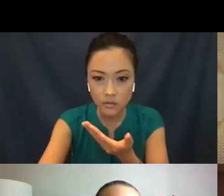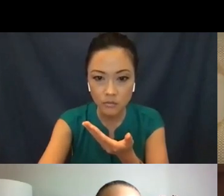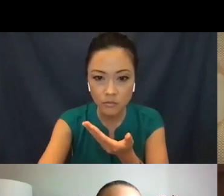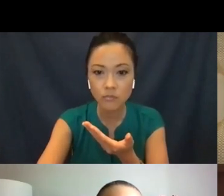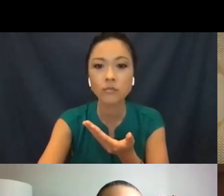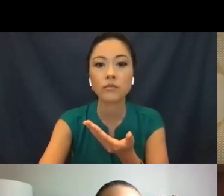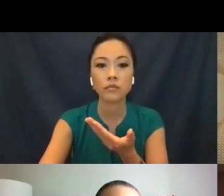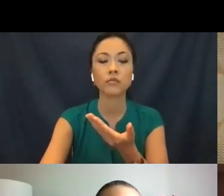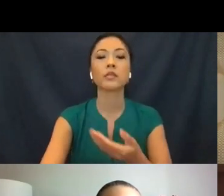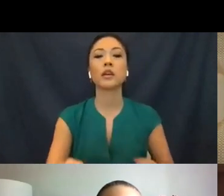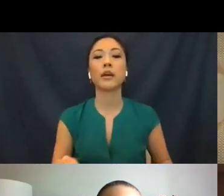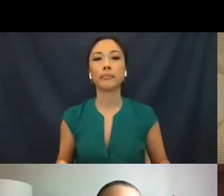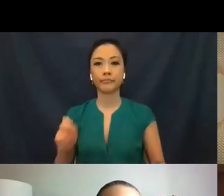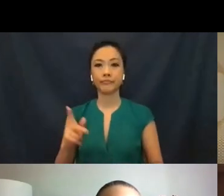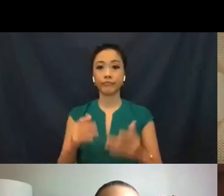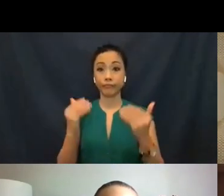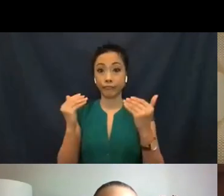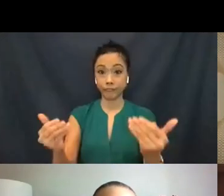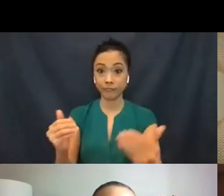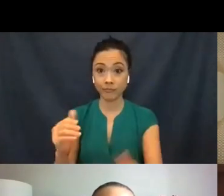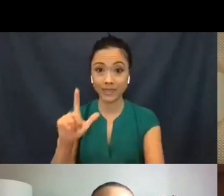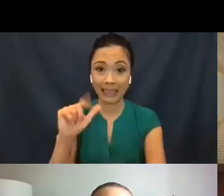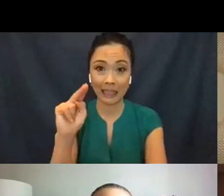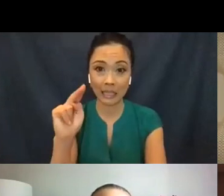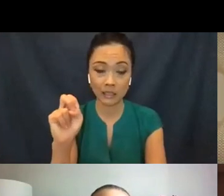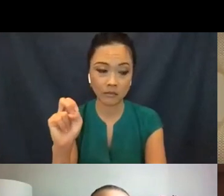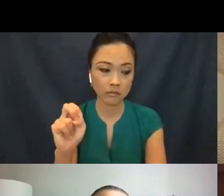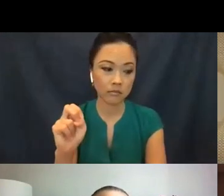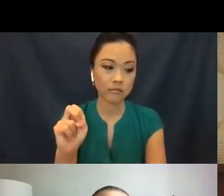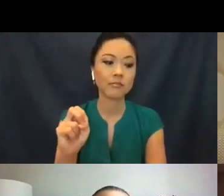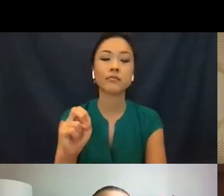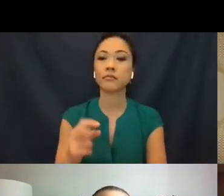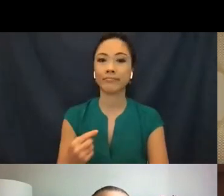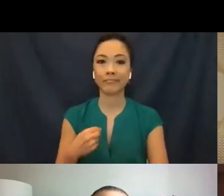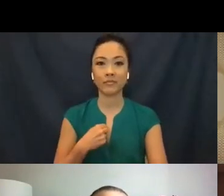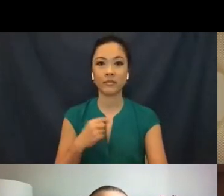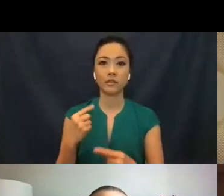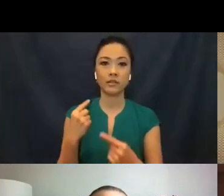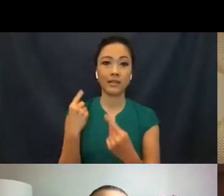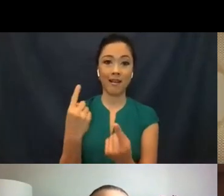You bet. I, for the last three years, have been at the Wexner